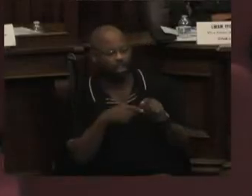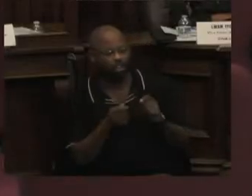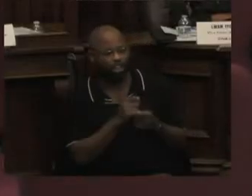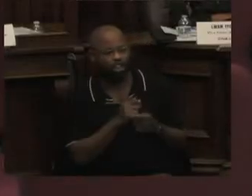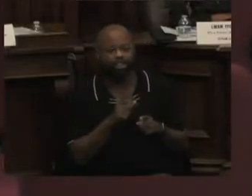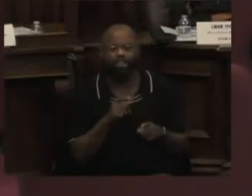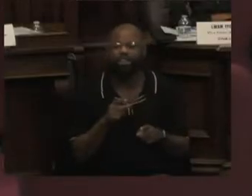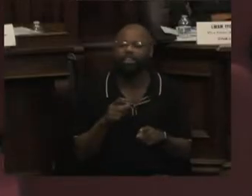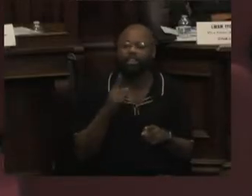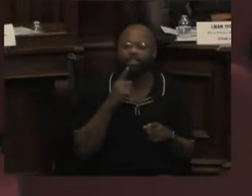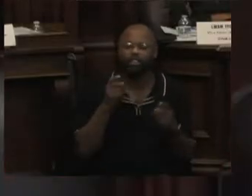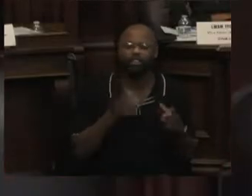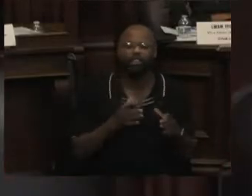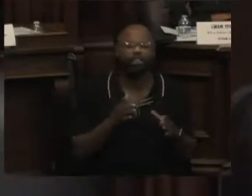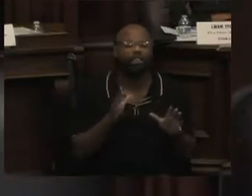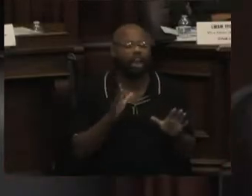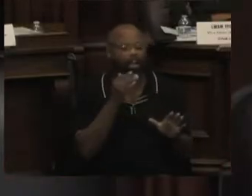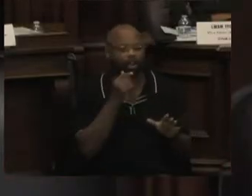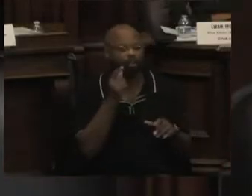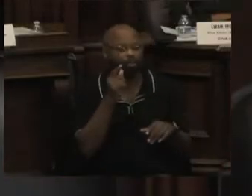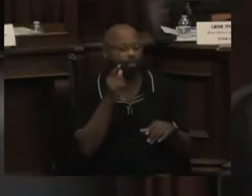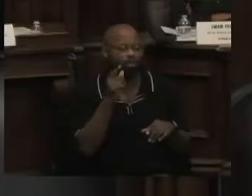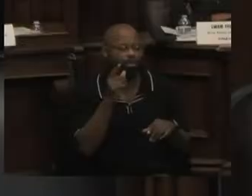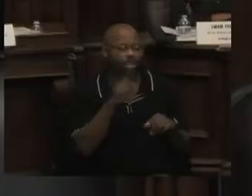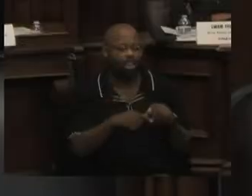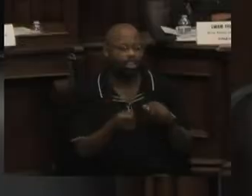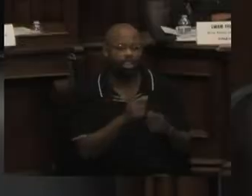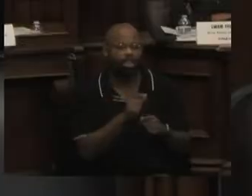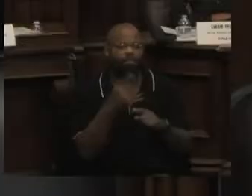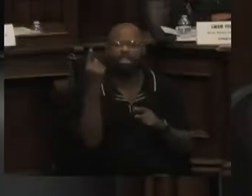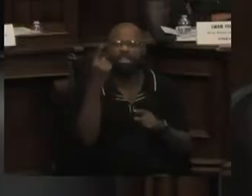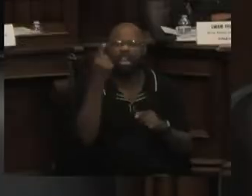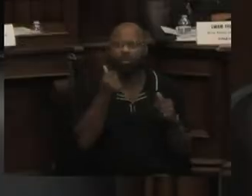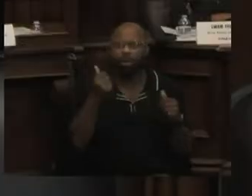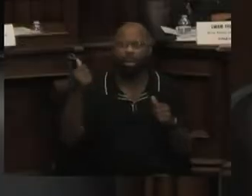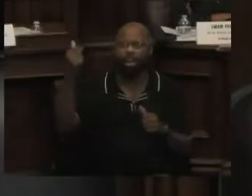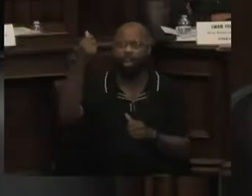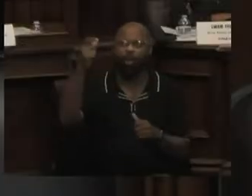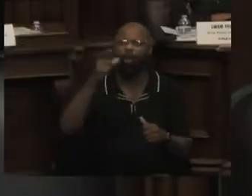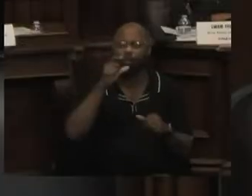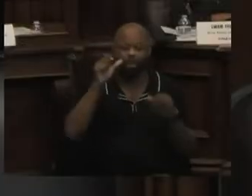that I can change or anyone at the PAB can change. These are